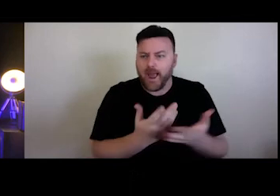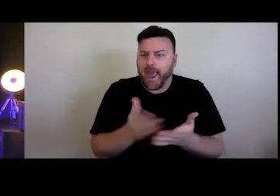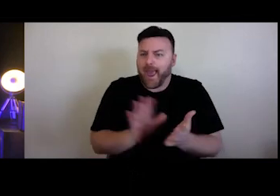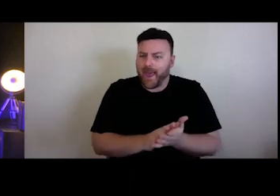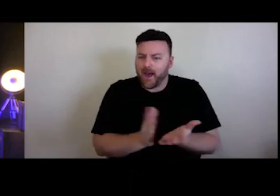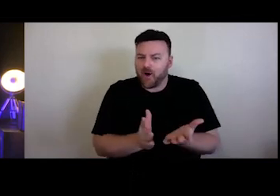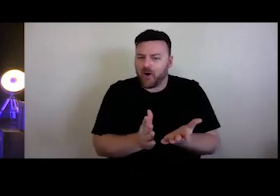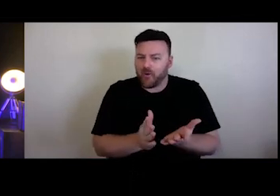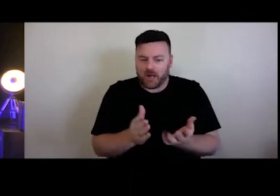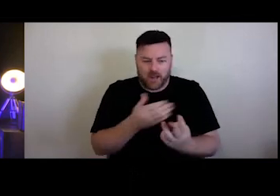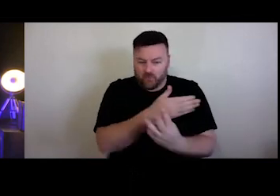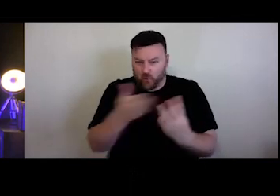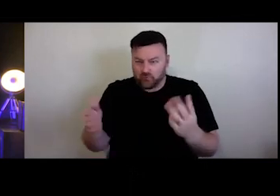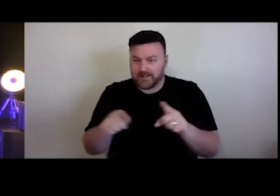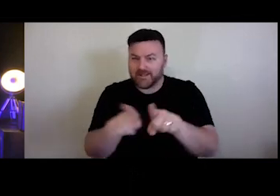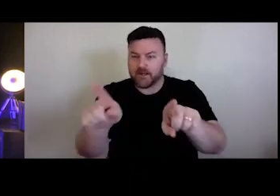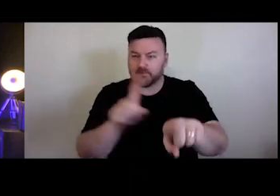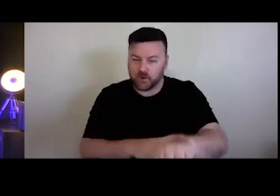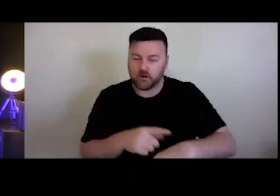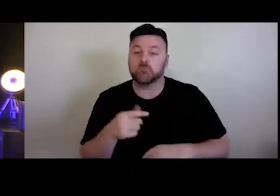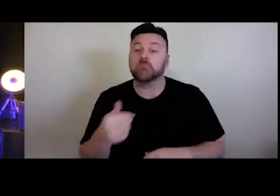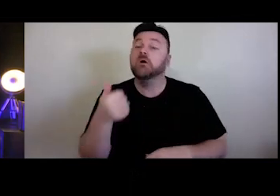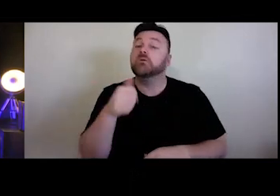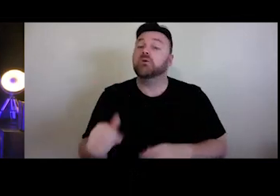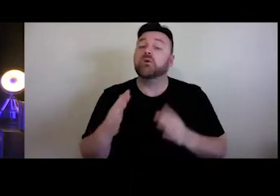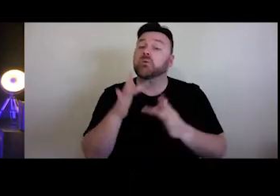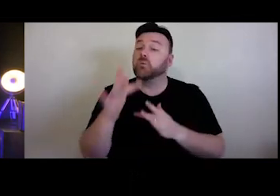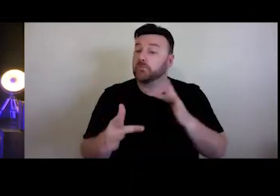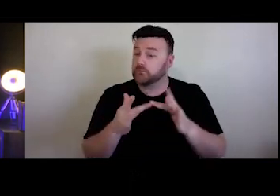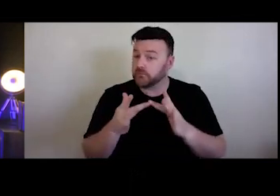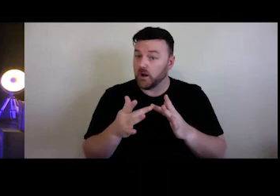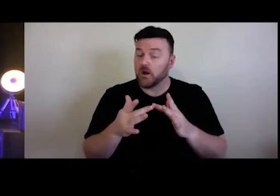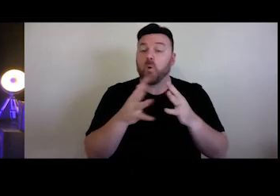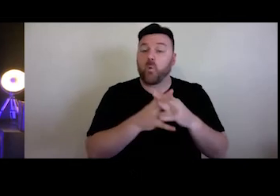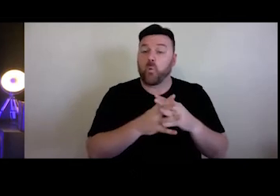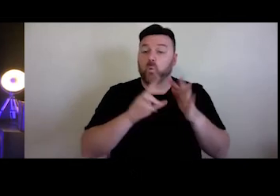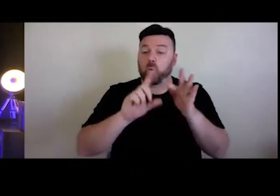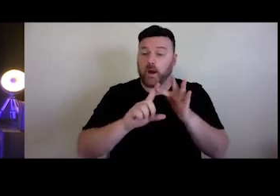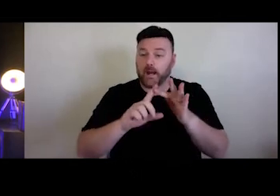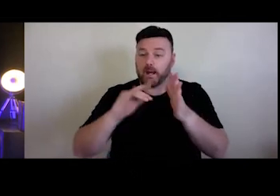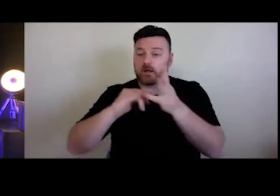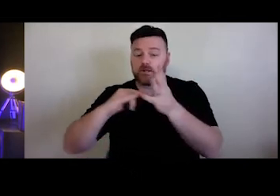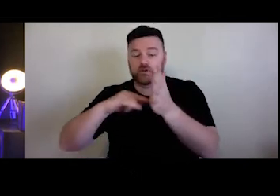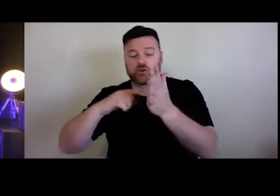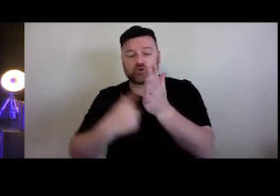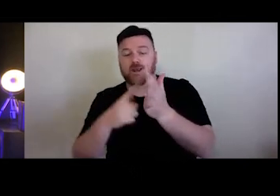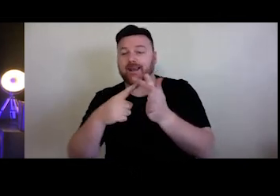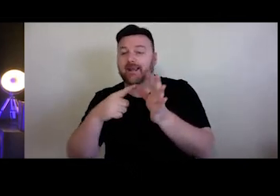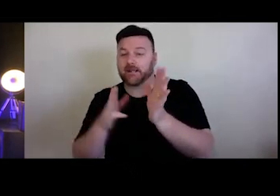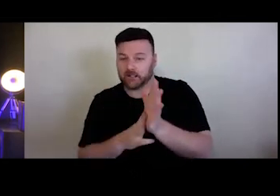recommend is a web-based service called Restream. This is a really great service. What it lets you do is you point your streaming encoder,